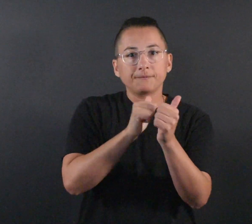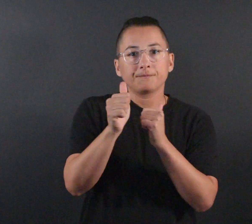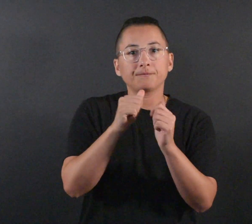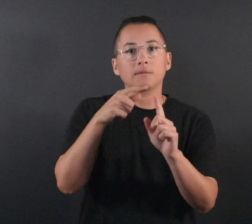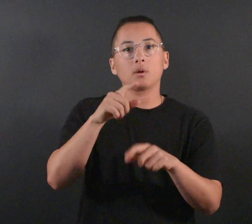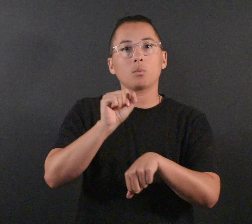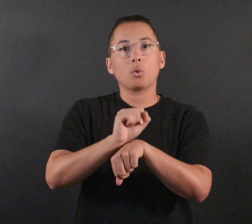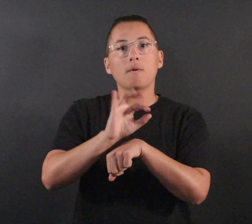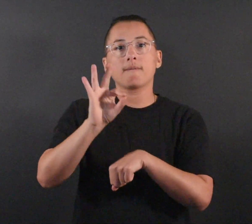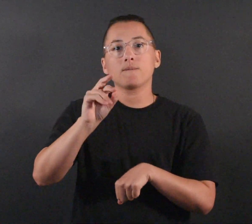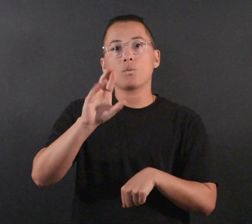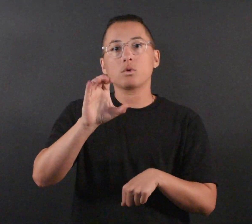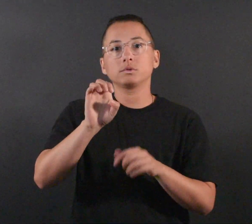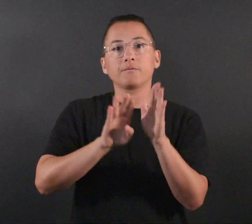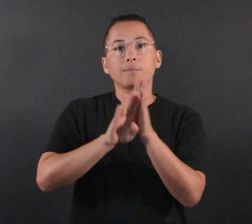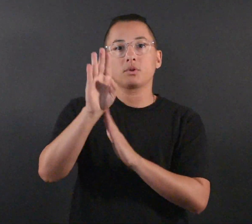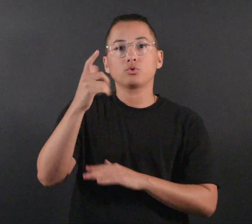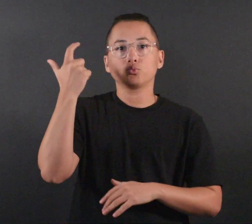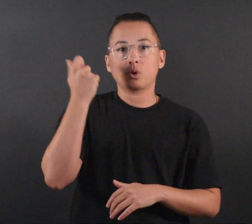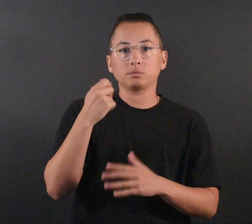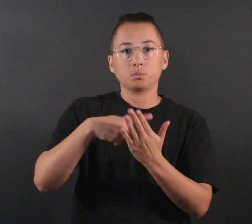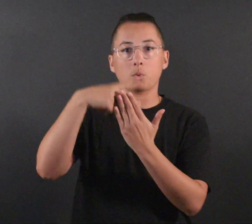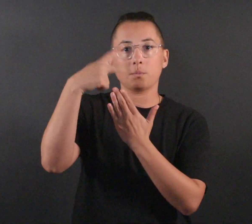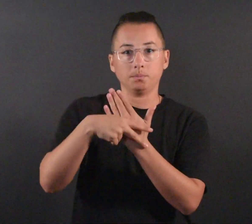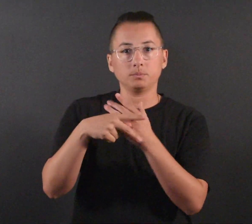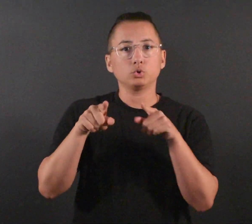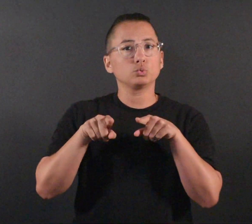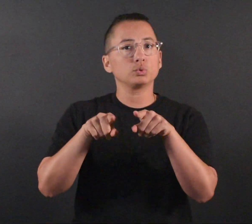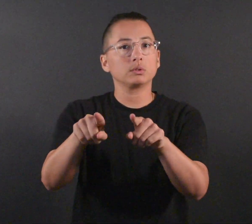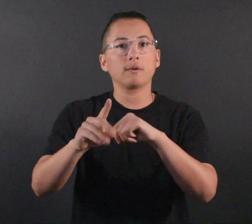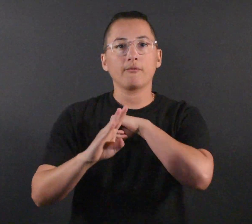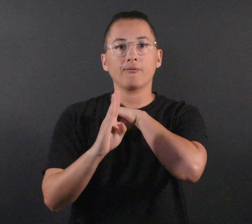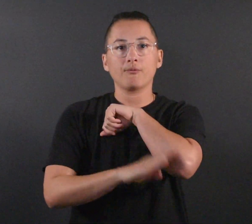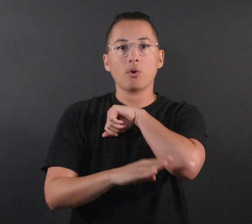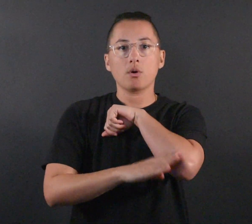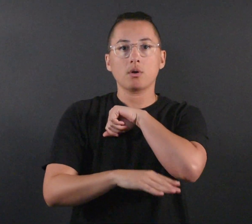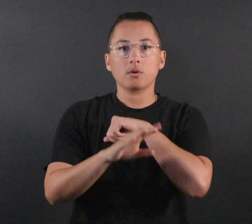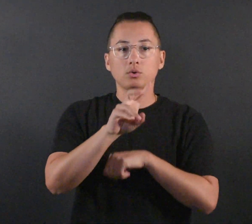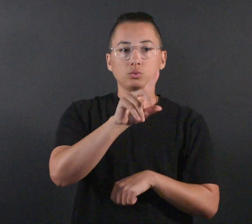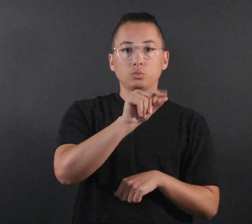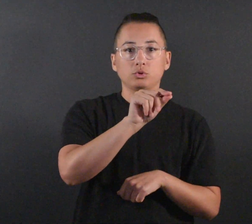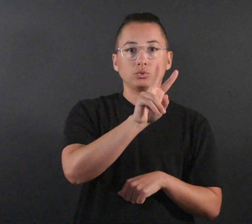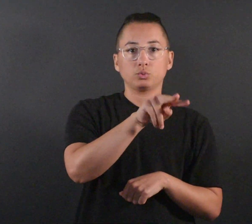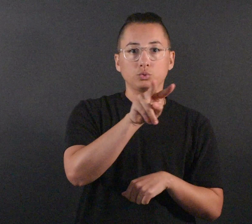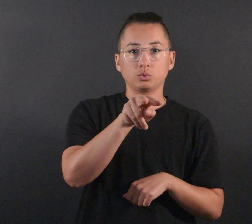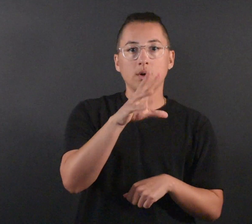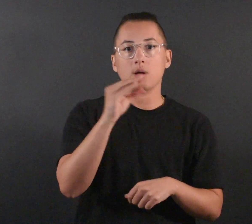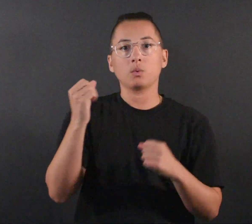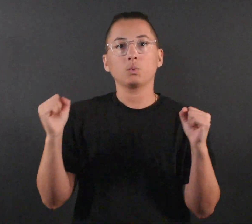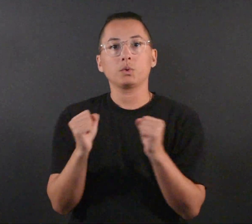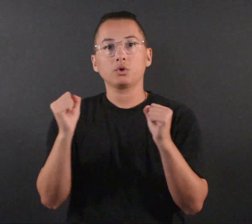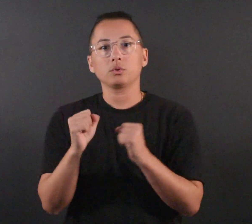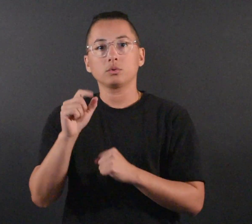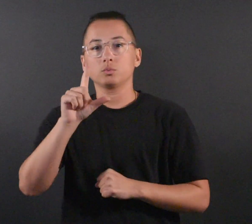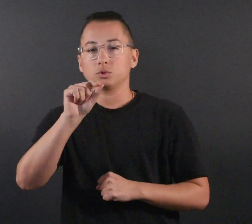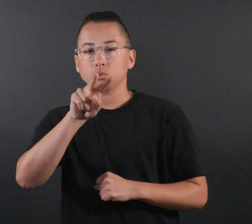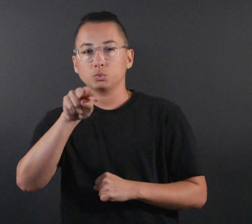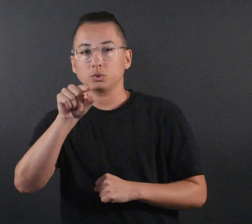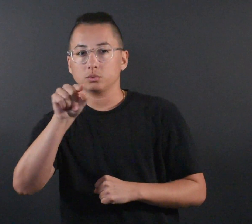development grant programs during the fall of 2022 and winter of 2022-23.